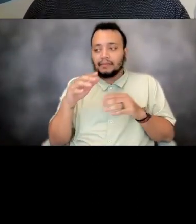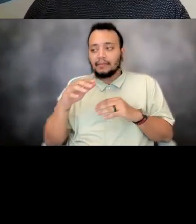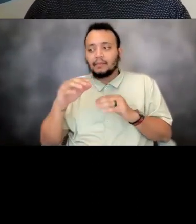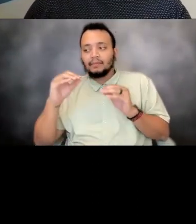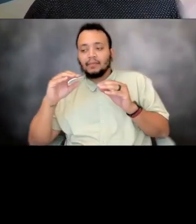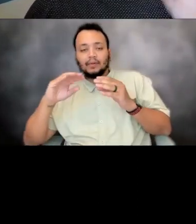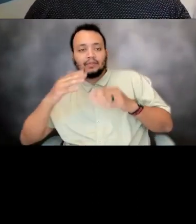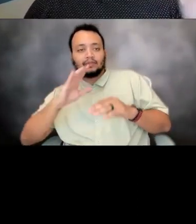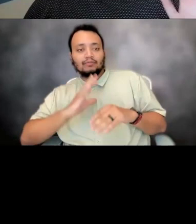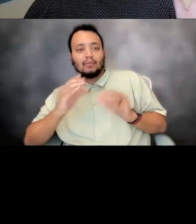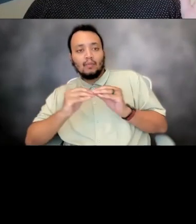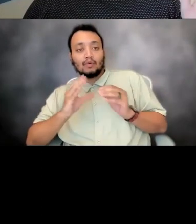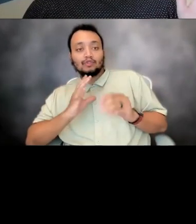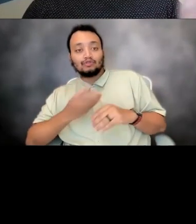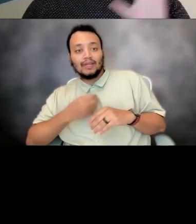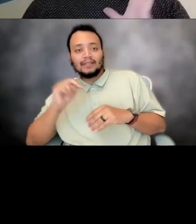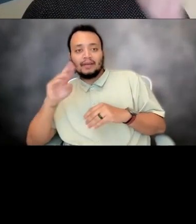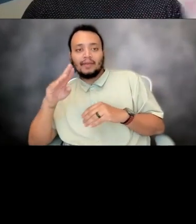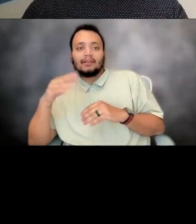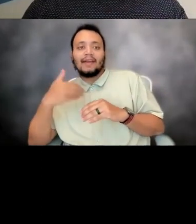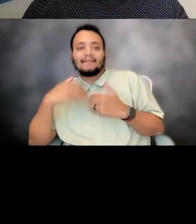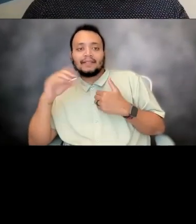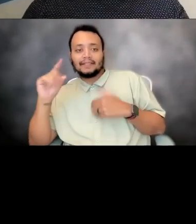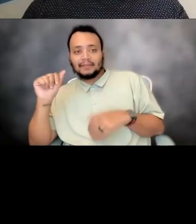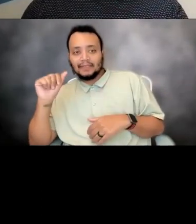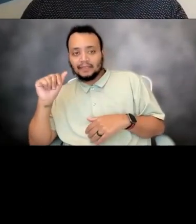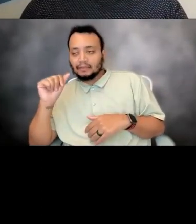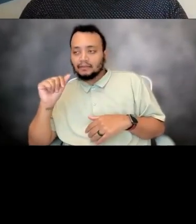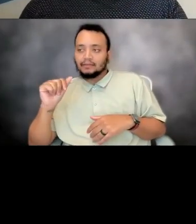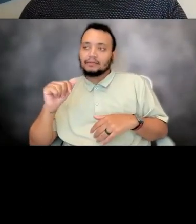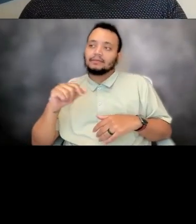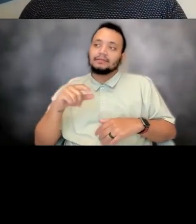about double the number of providers said no as said yes,